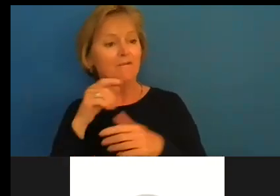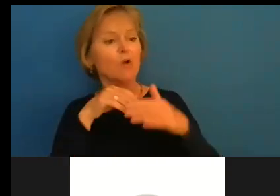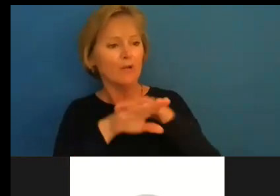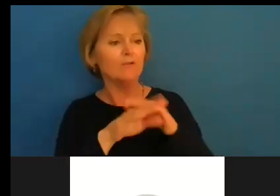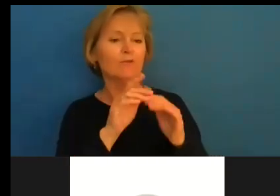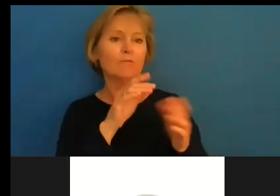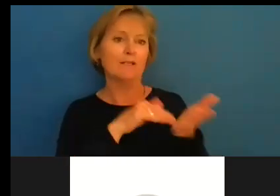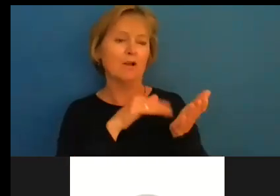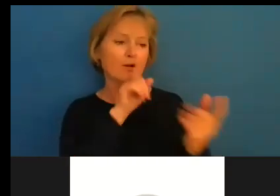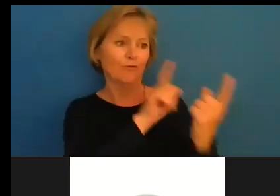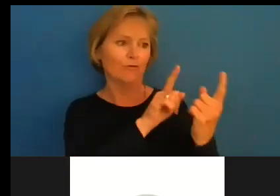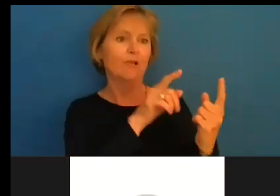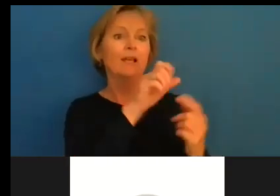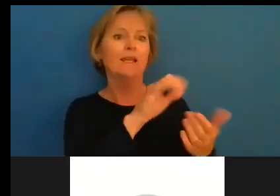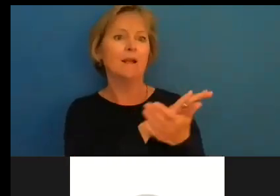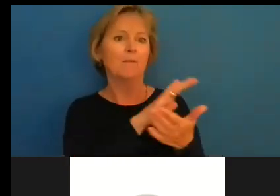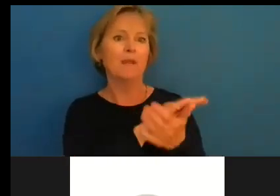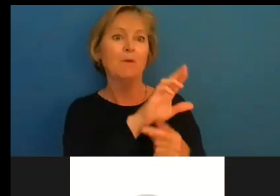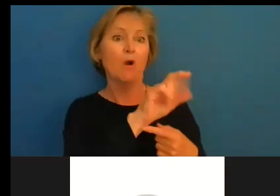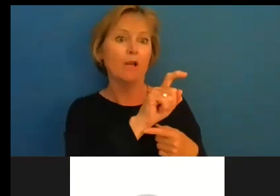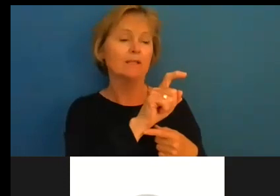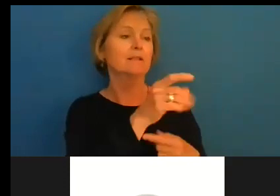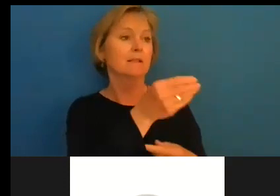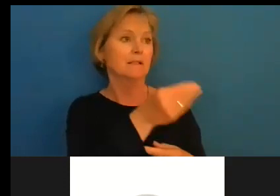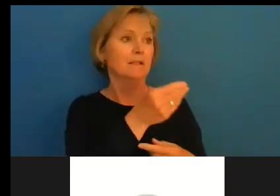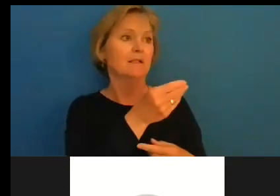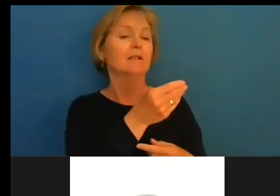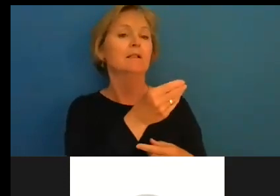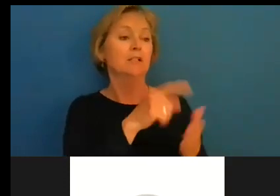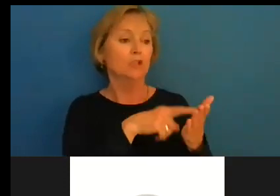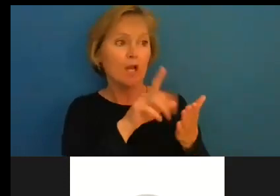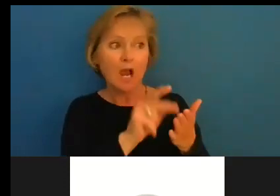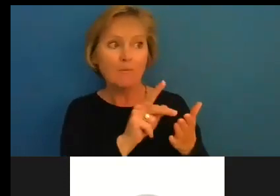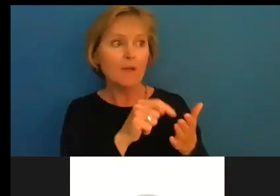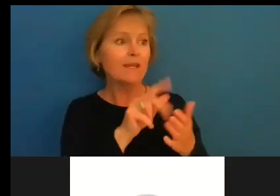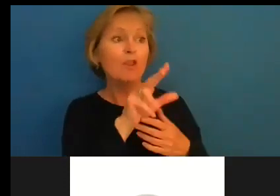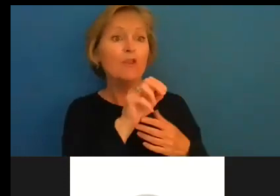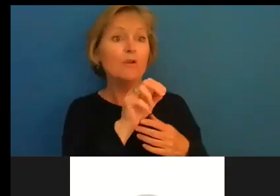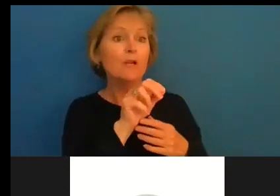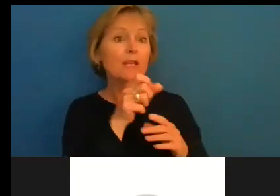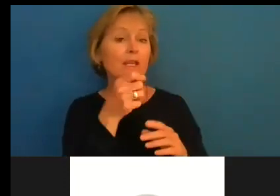a paper prescription. I have to go in, I only get 30 pills for six months.